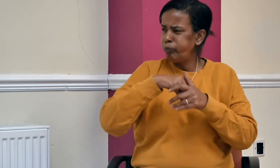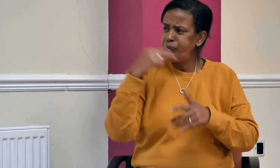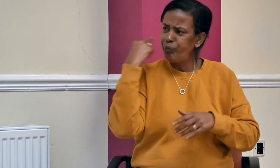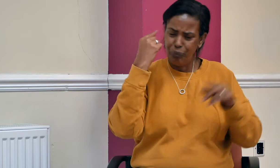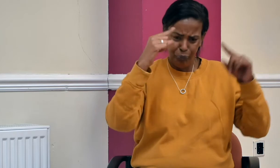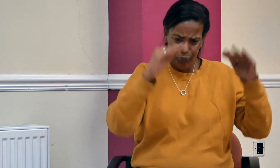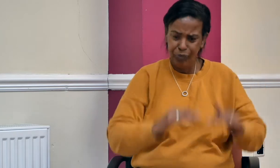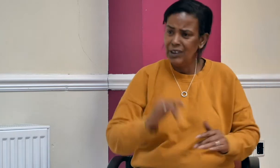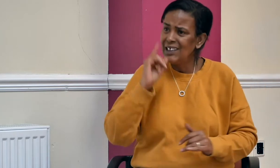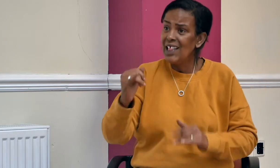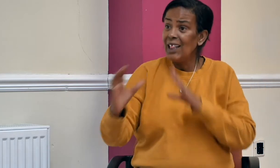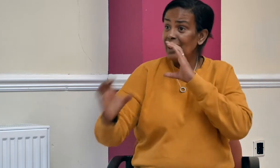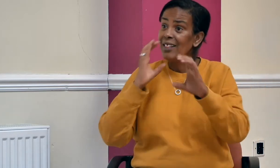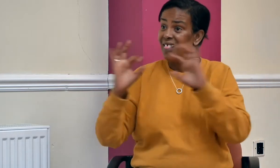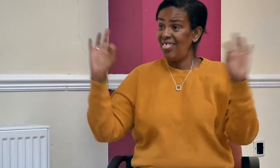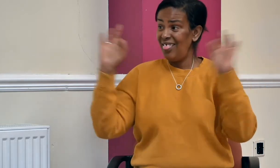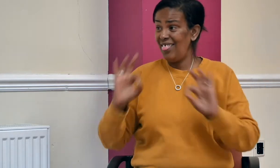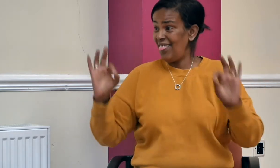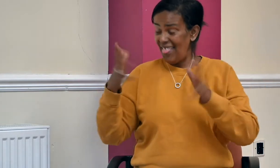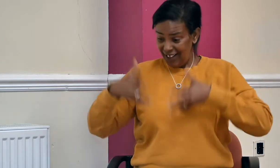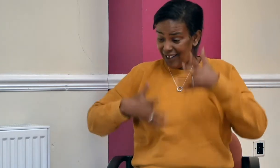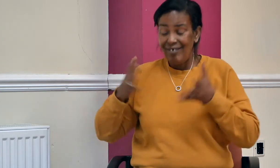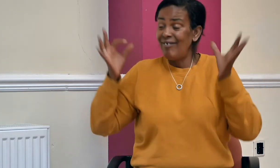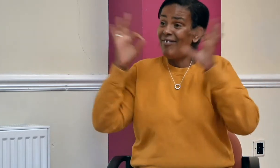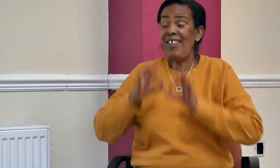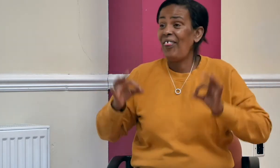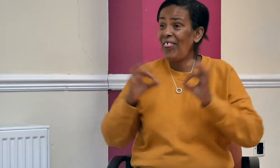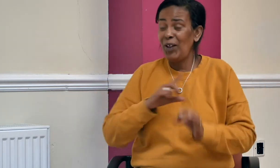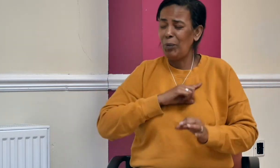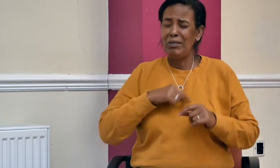My brother and sister were profoundly deaf. The problem was I couldn't communicate then. I hadn't learnt sign language yet,